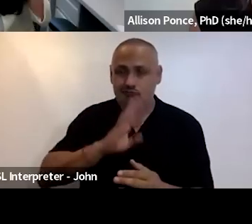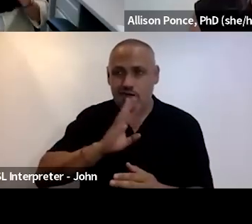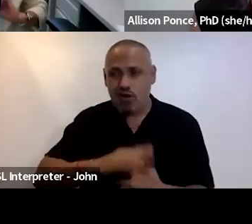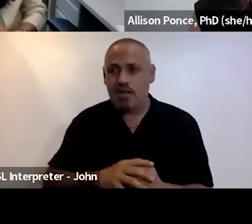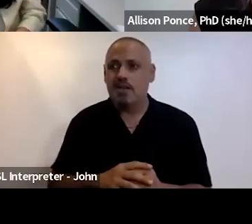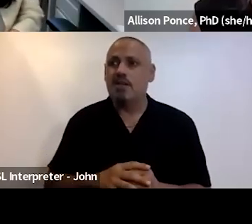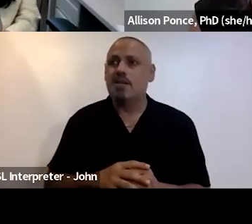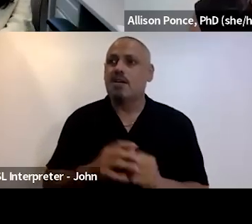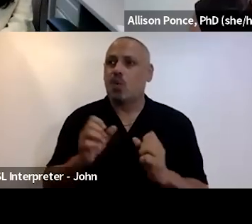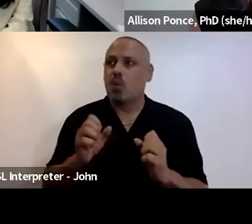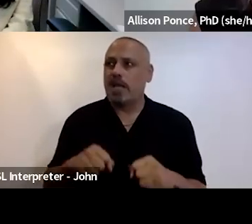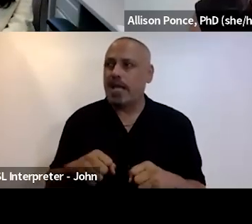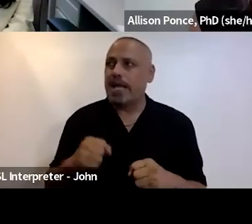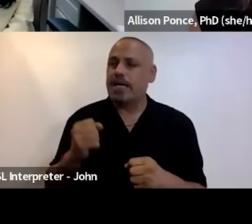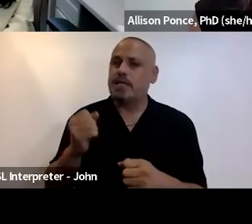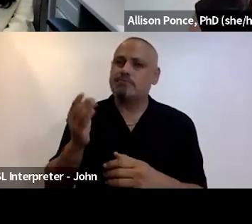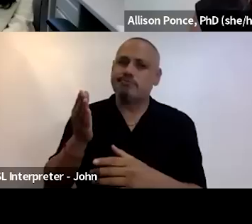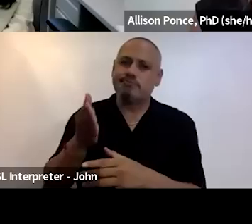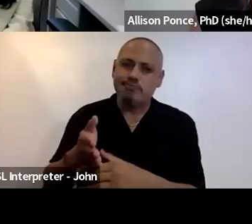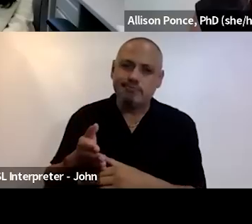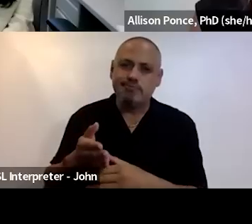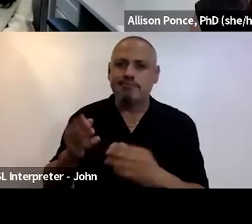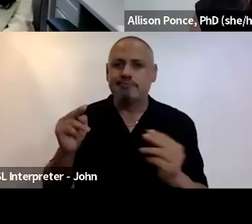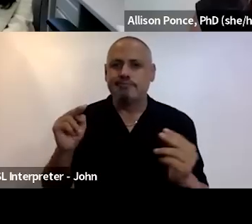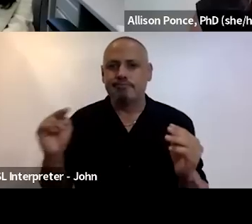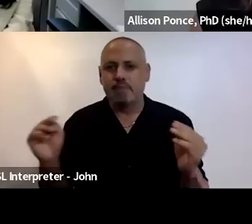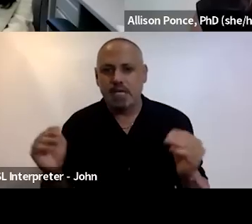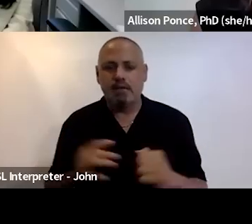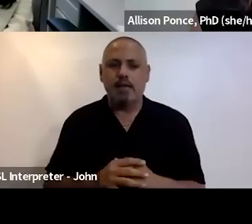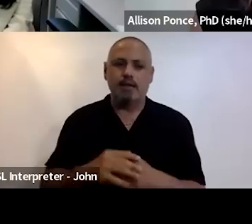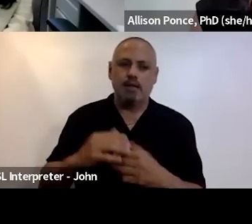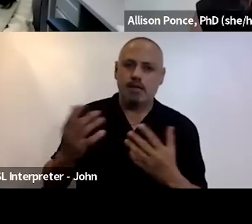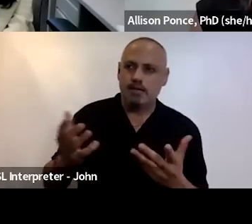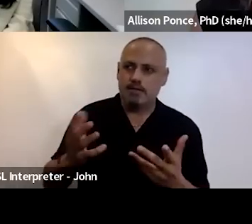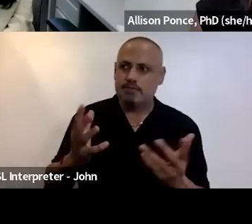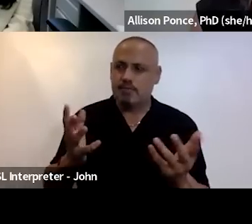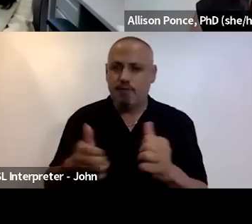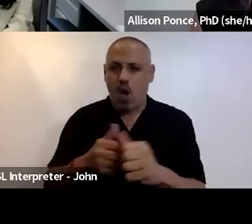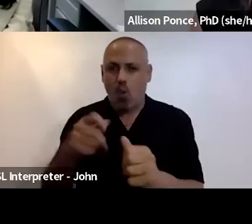And then we can sort of intervene and try to mediate maybe, or we can follow up with the individual